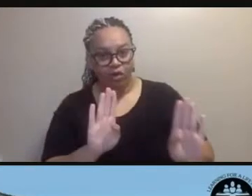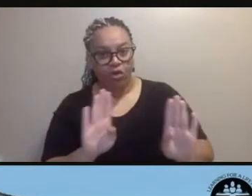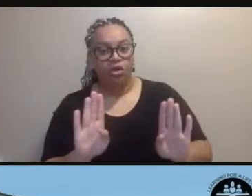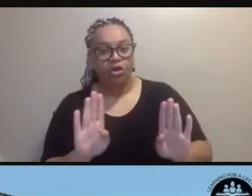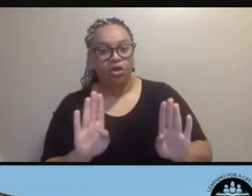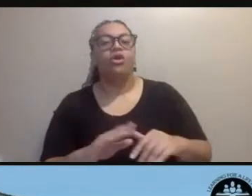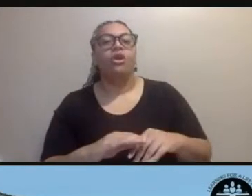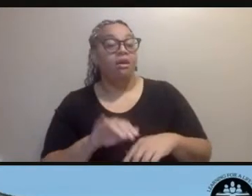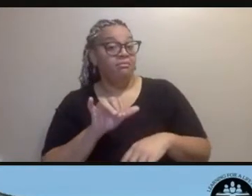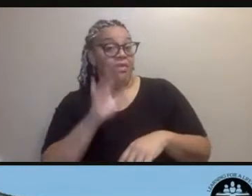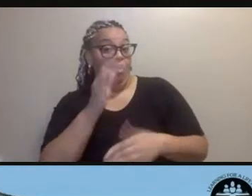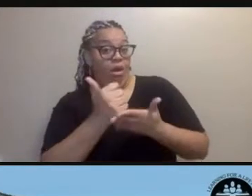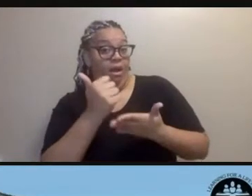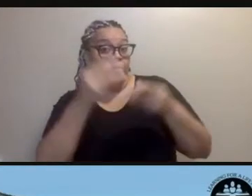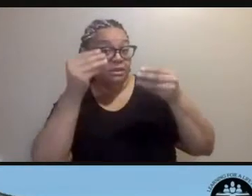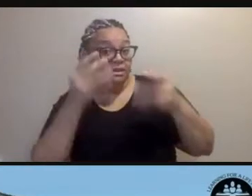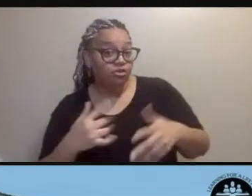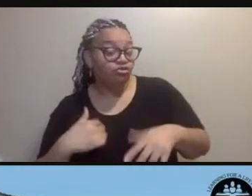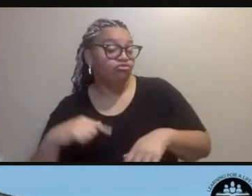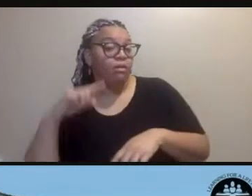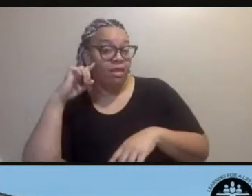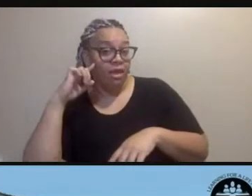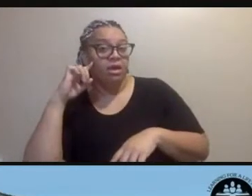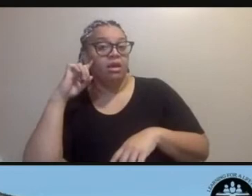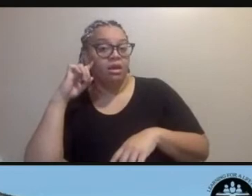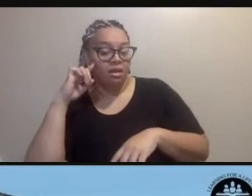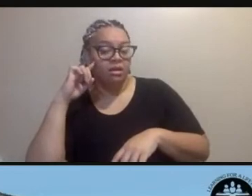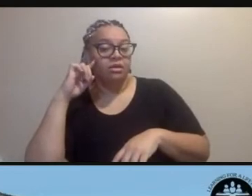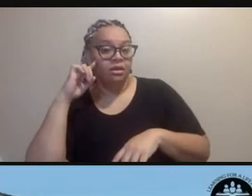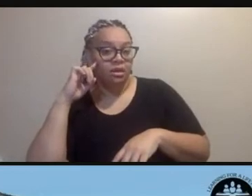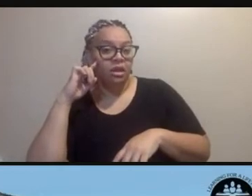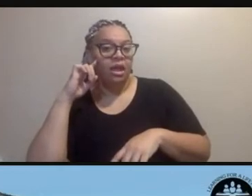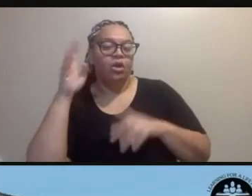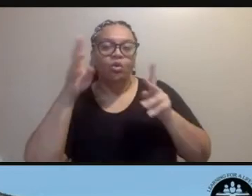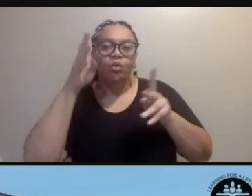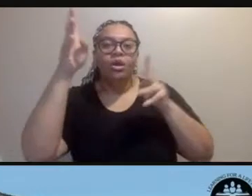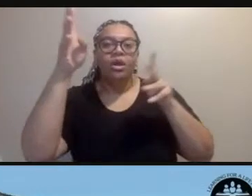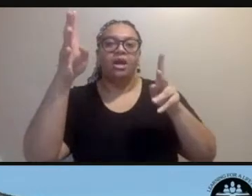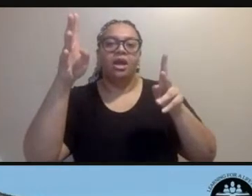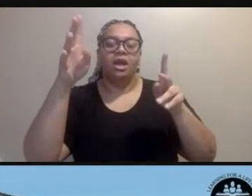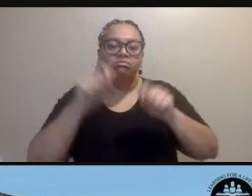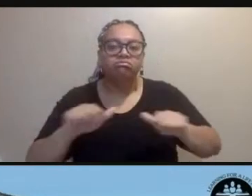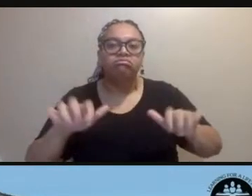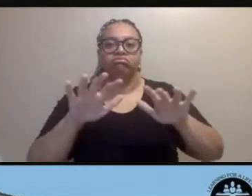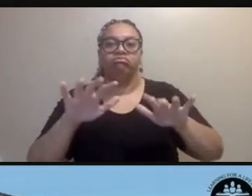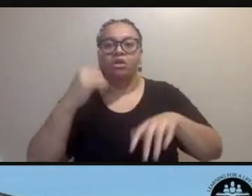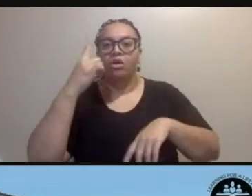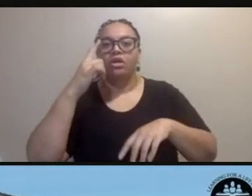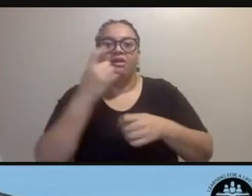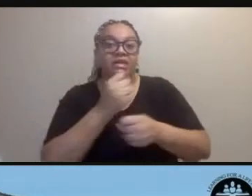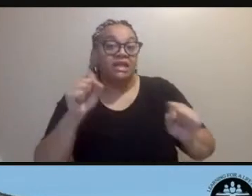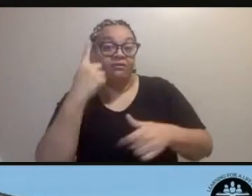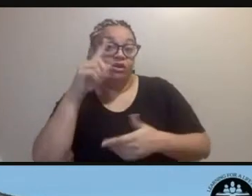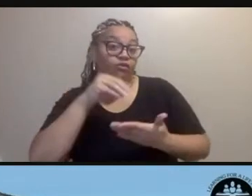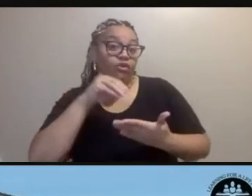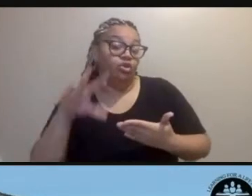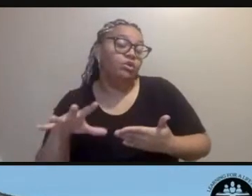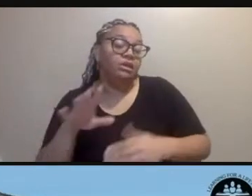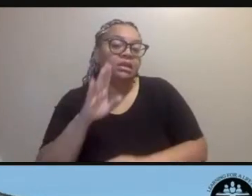WITH CONSISTENT DISCIPLINE AND